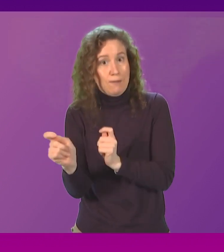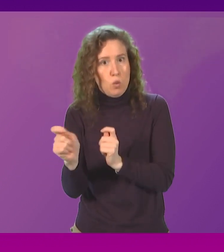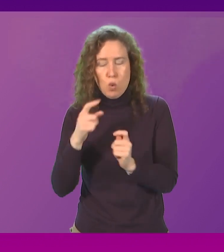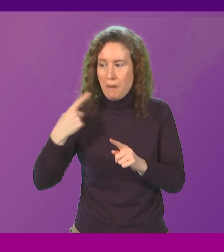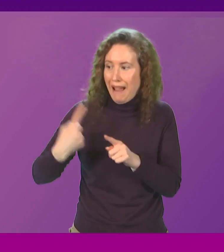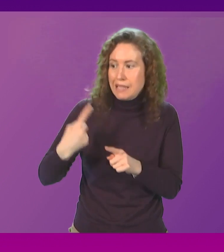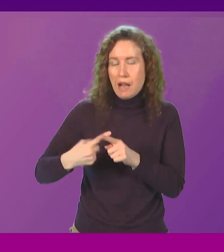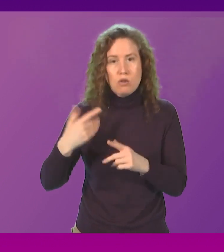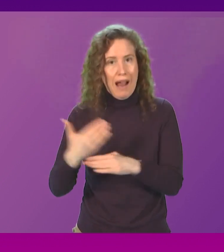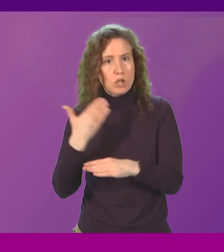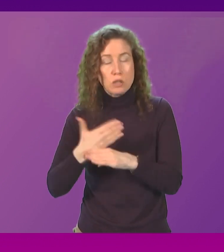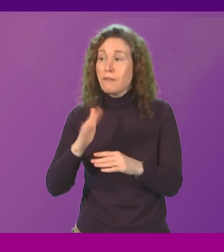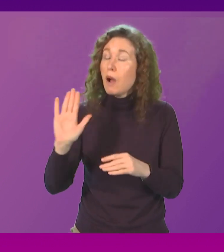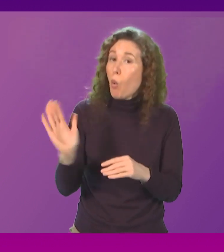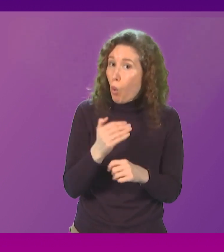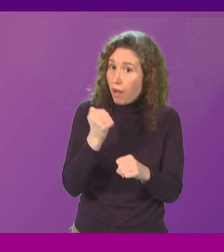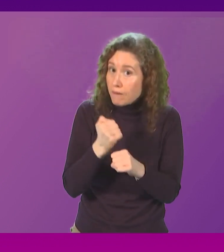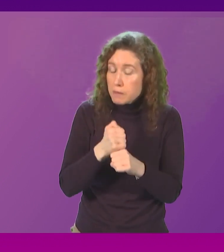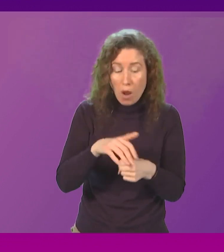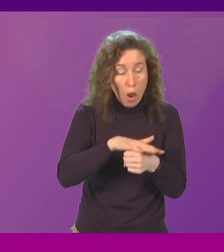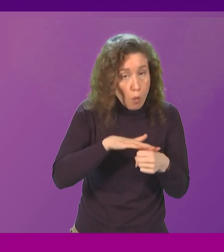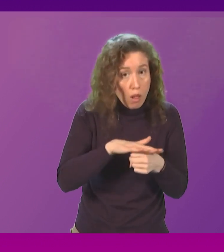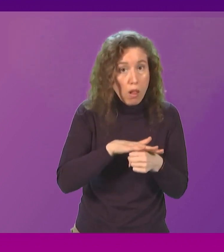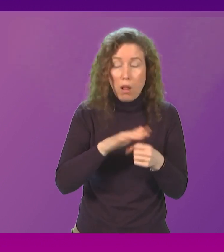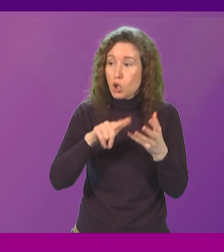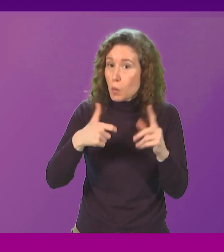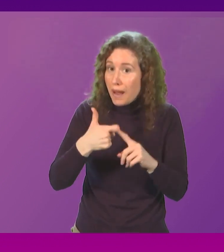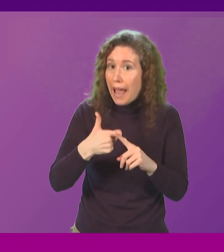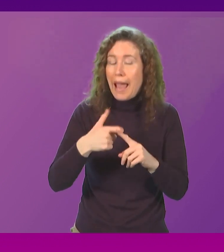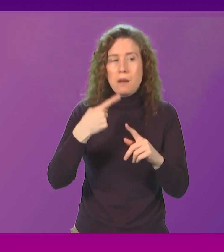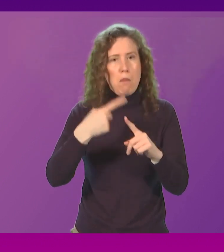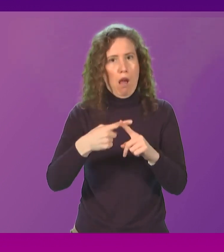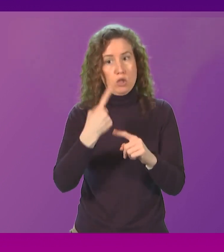action by all Governments—local government, the United Kingdom Government and her successor